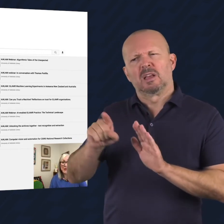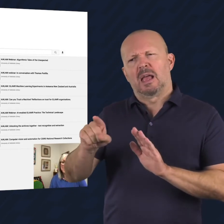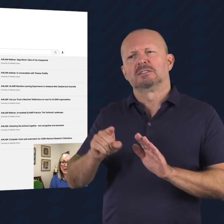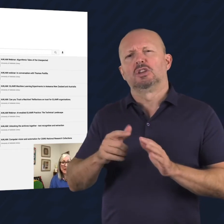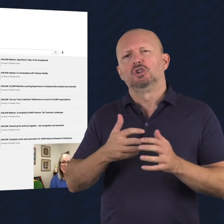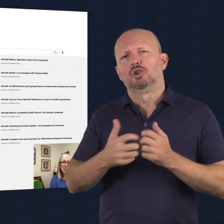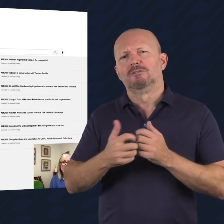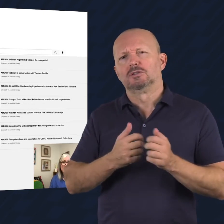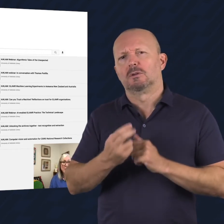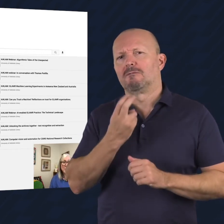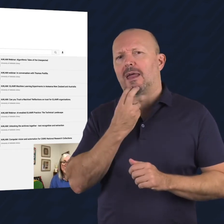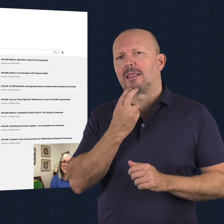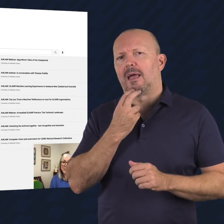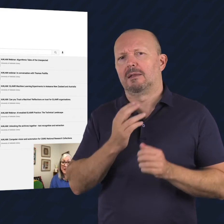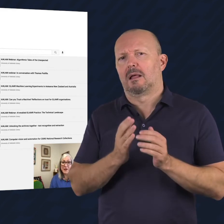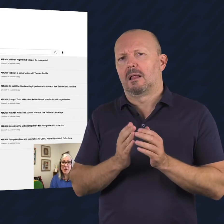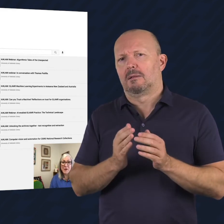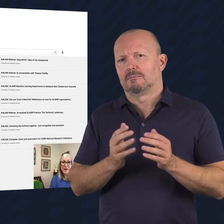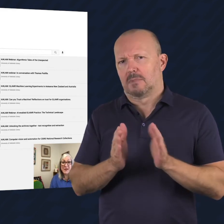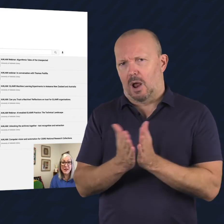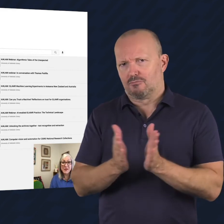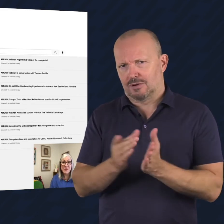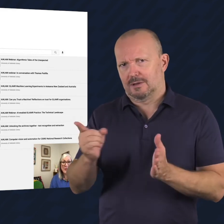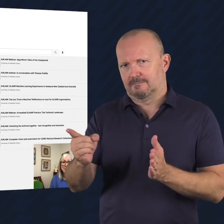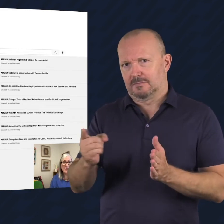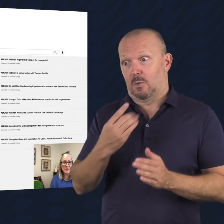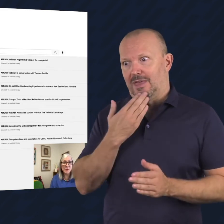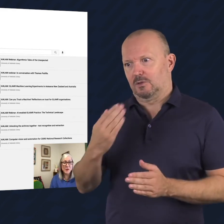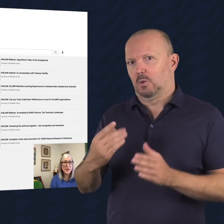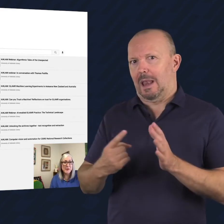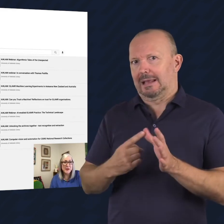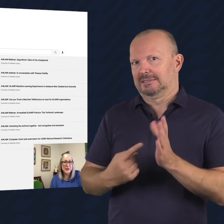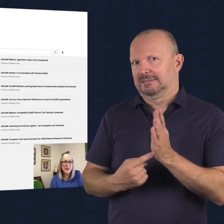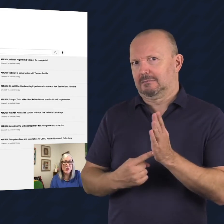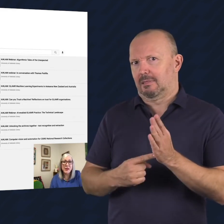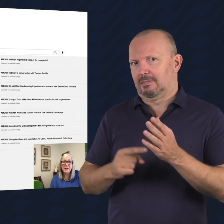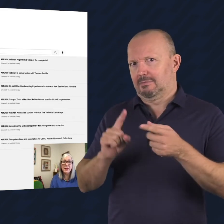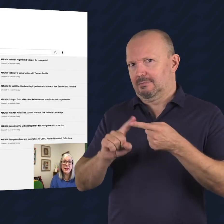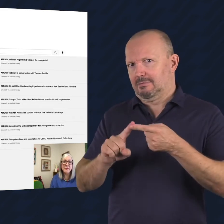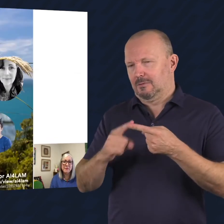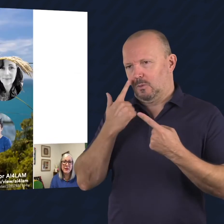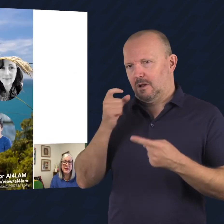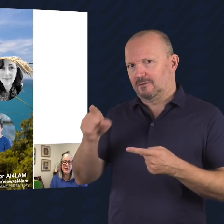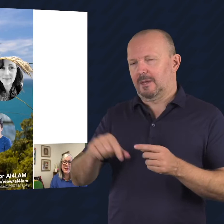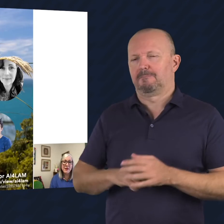playlist at the University of Adelaide Library, and that's thanks to Alexis Tindall for looking after that.